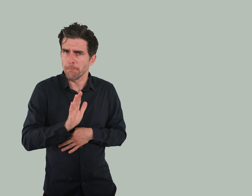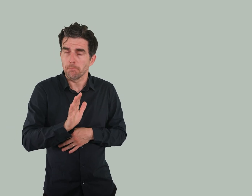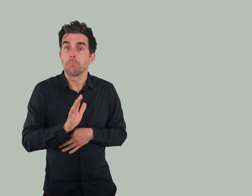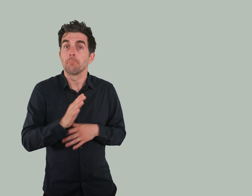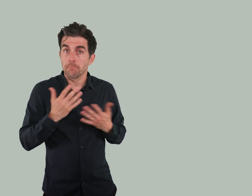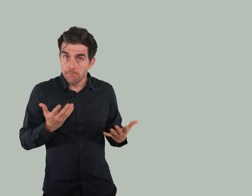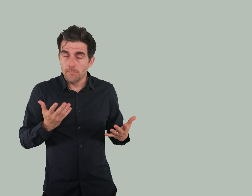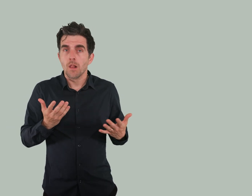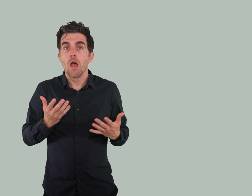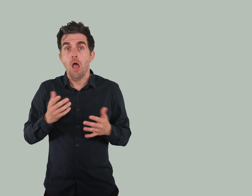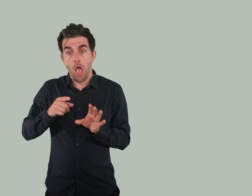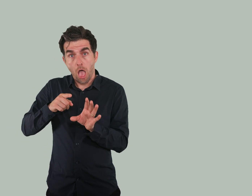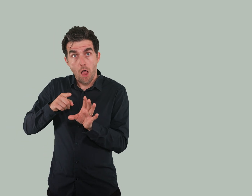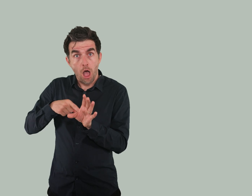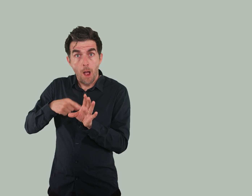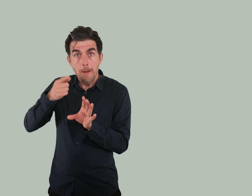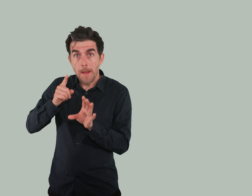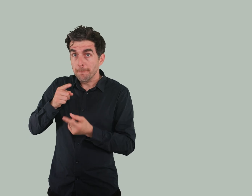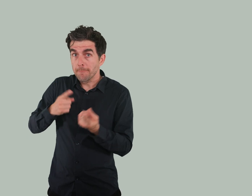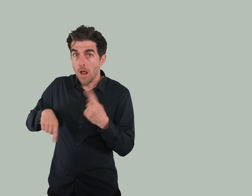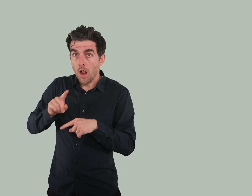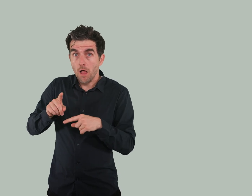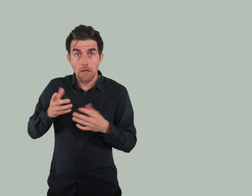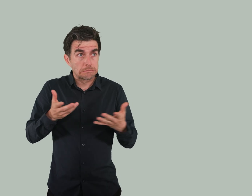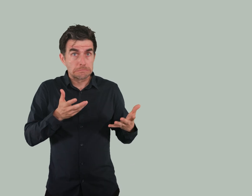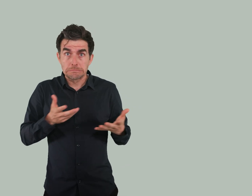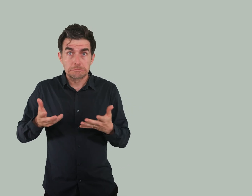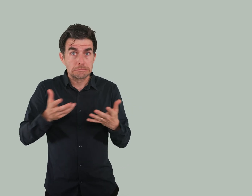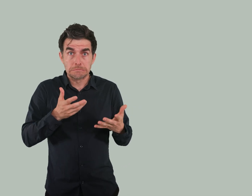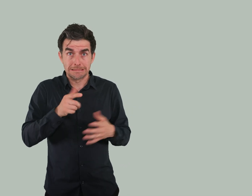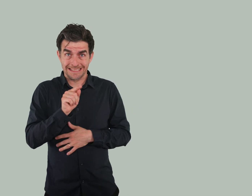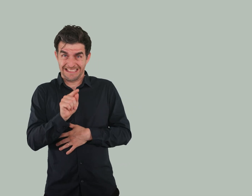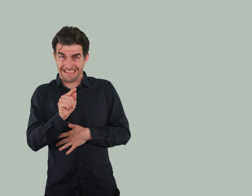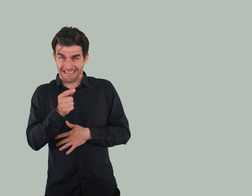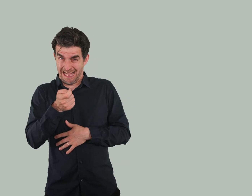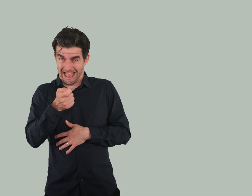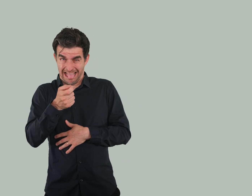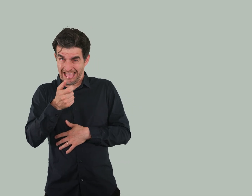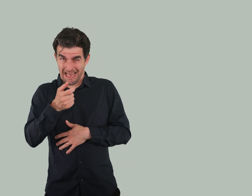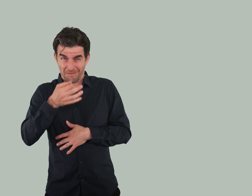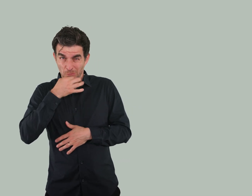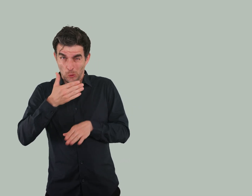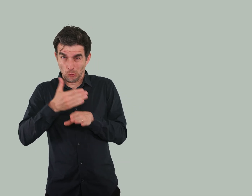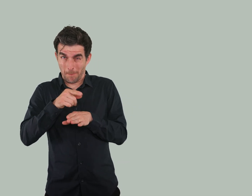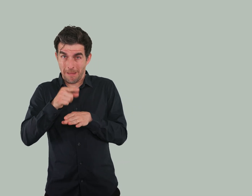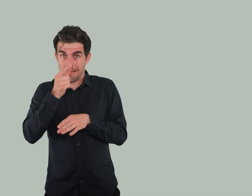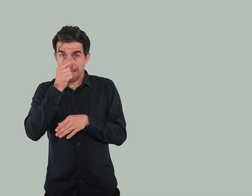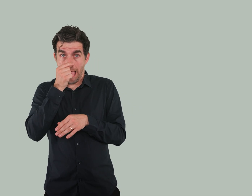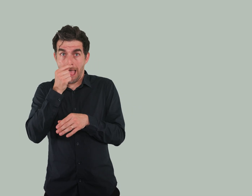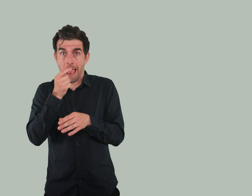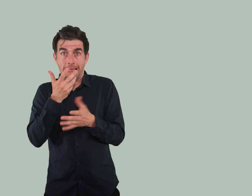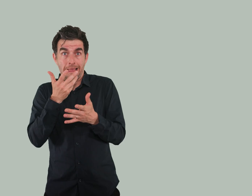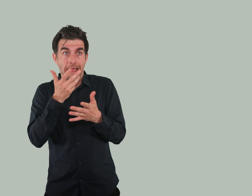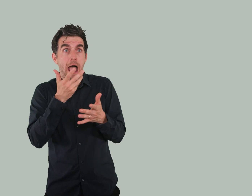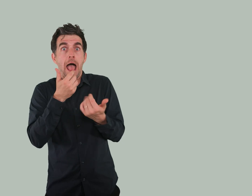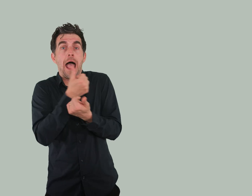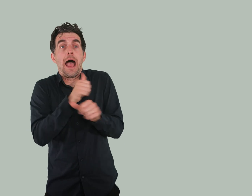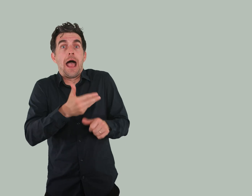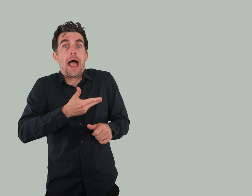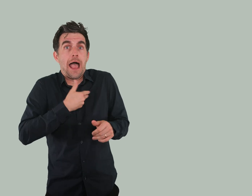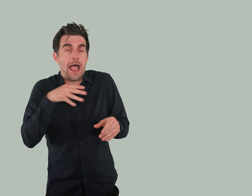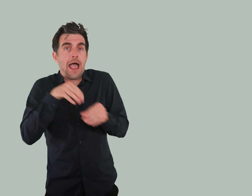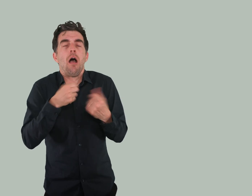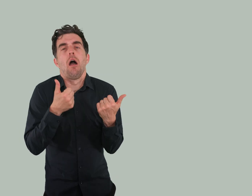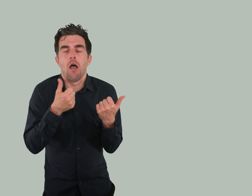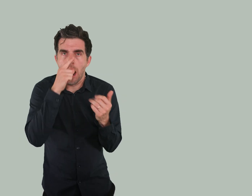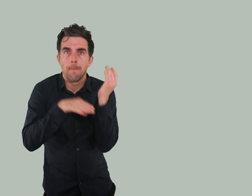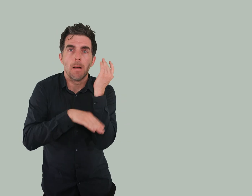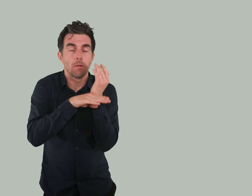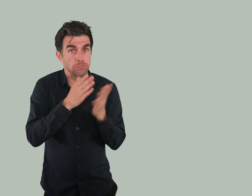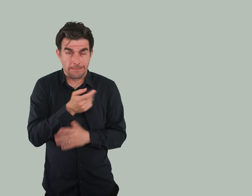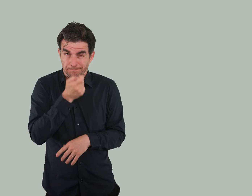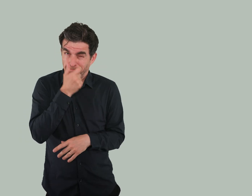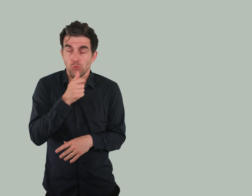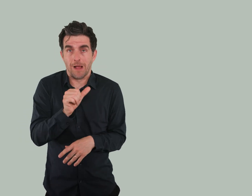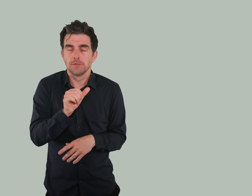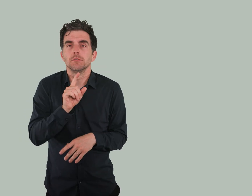It is fewer jobs that young people can realistically enter and build from.